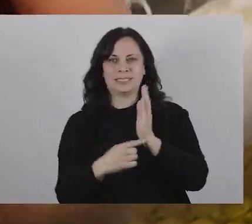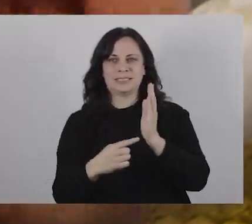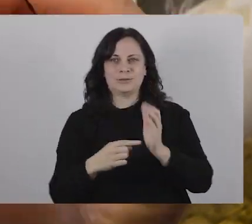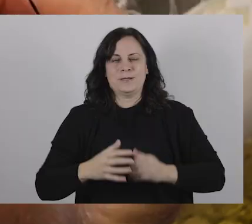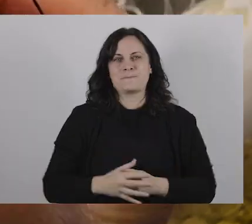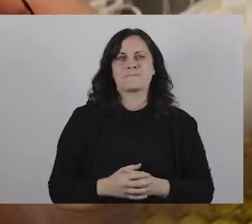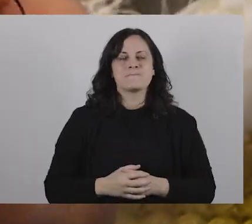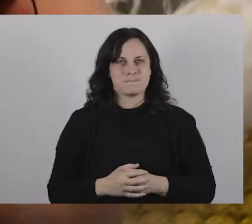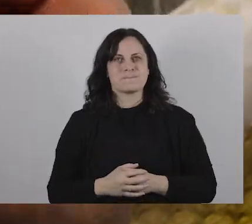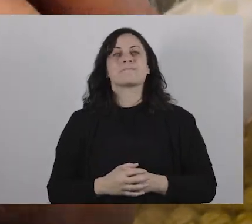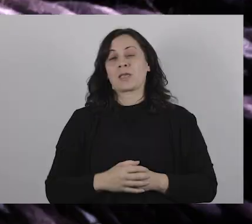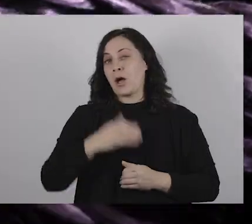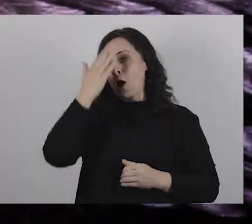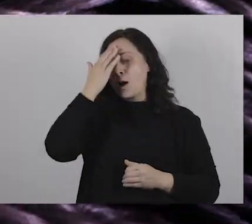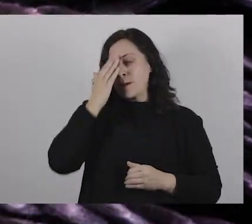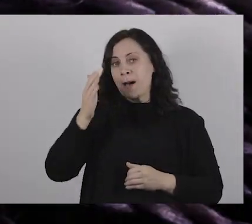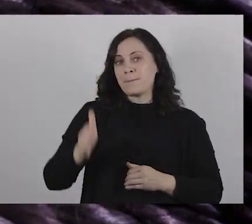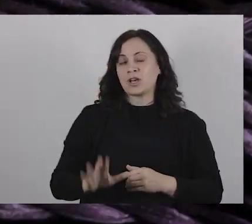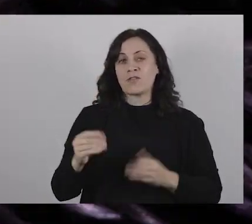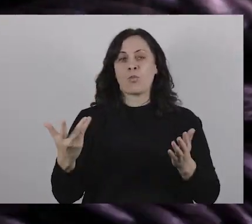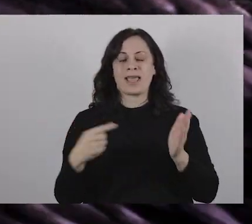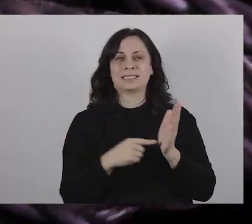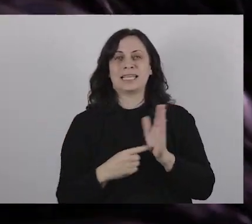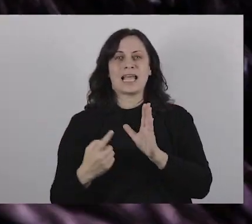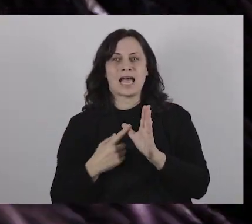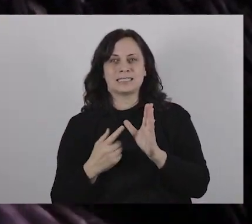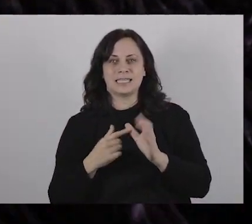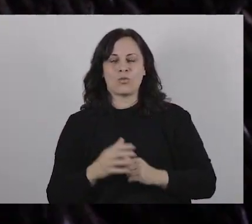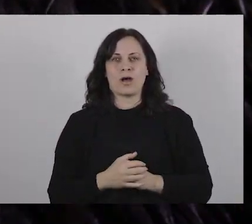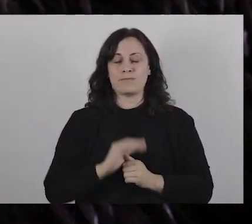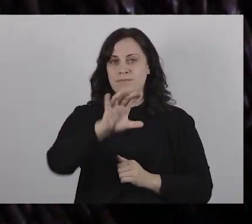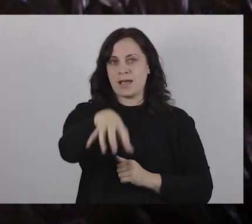nō Te Ātiawa ahau. Ko Hāmua te hapū.